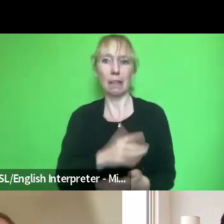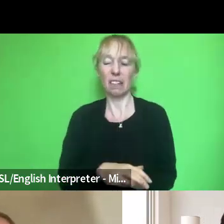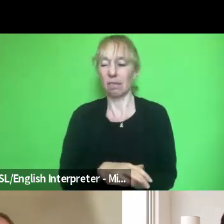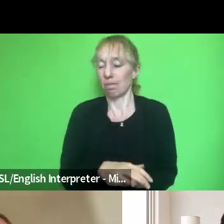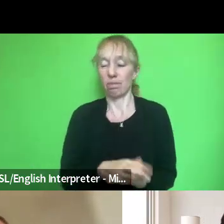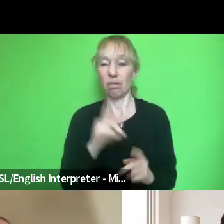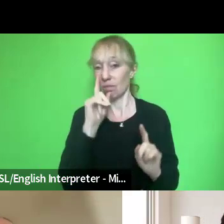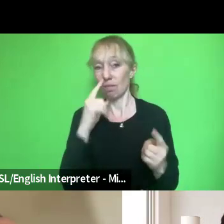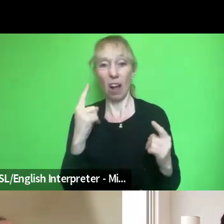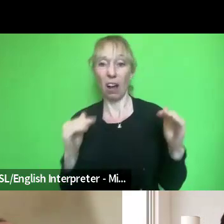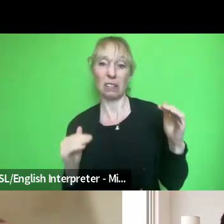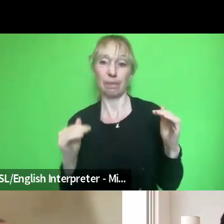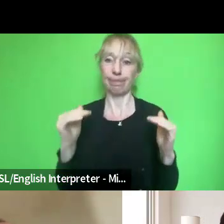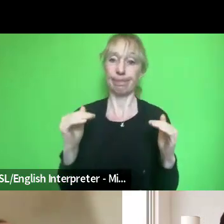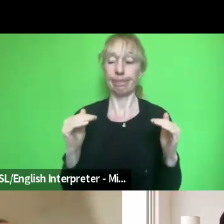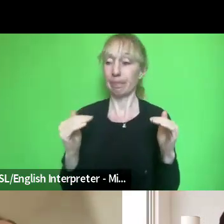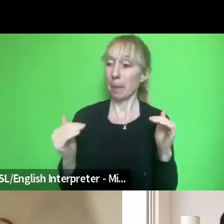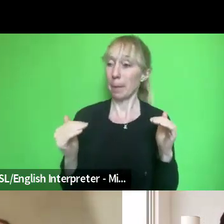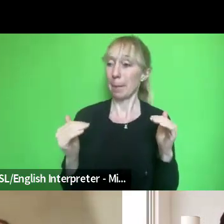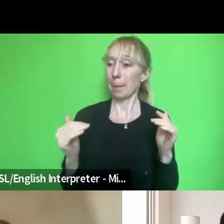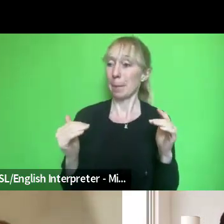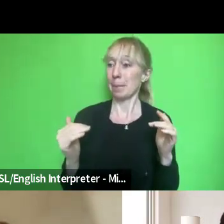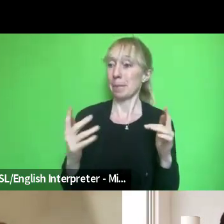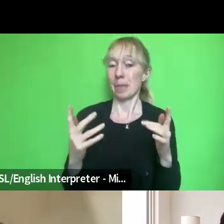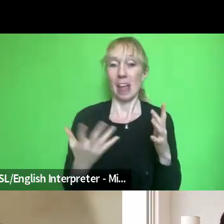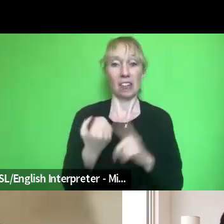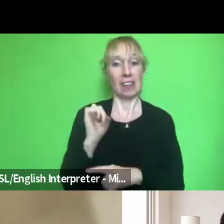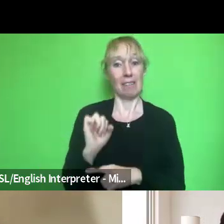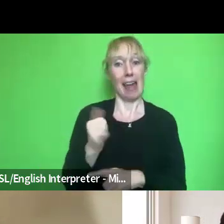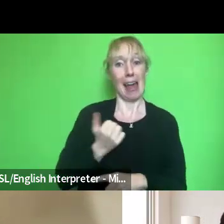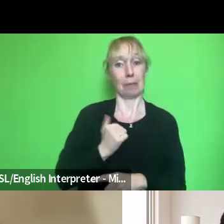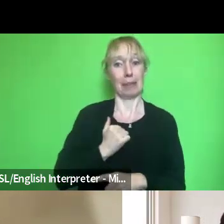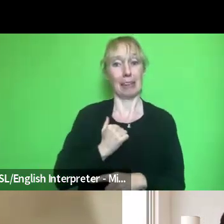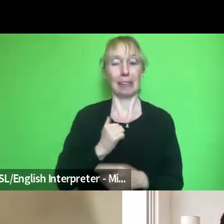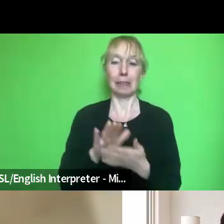or expectations. So yeah, finding a way that you can then sort of dust yourself off,